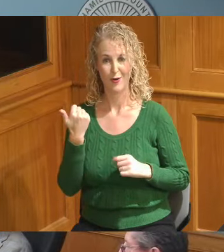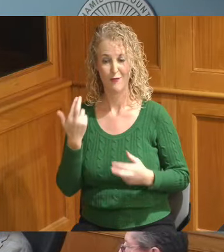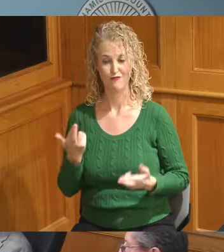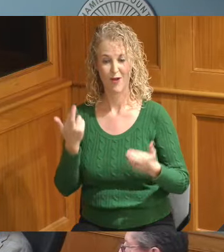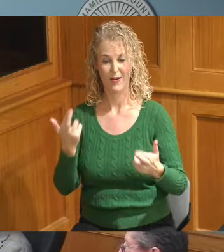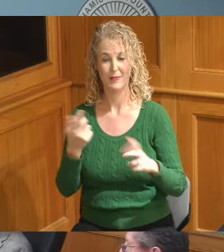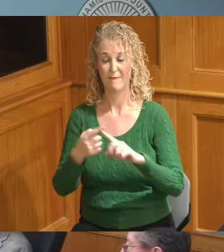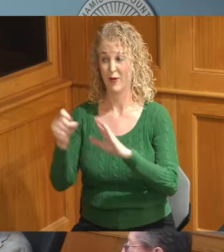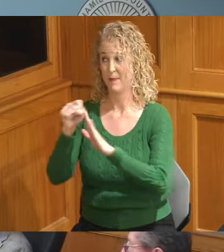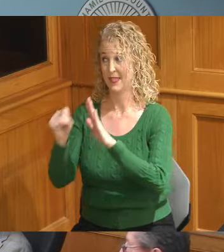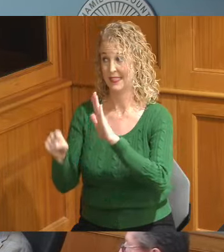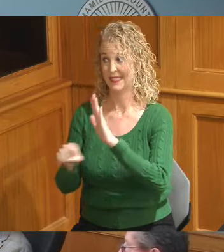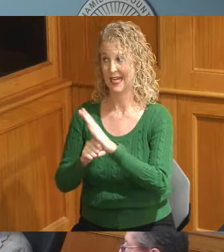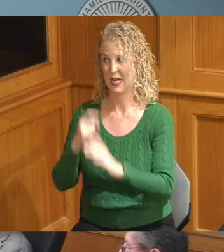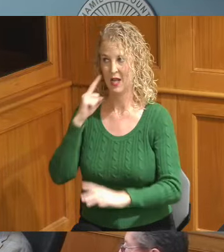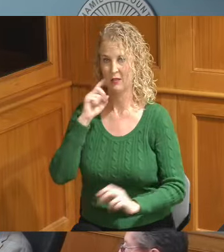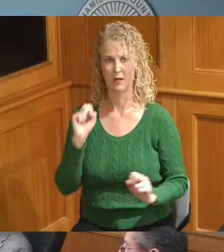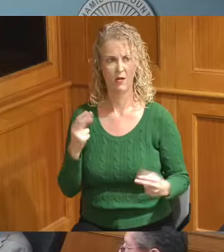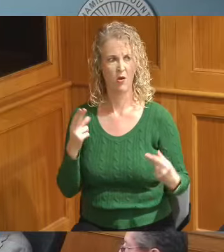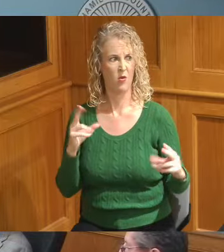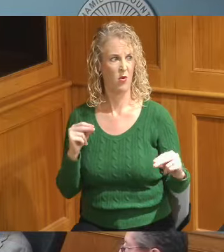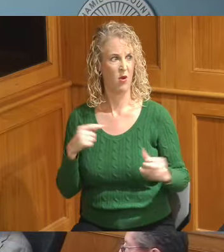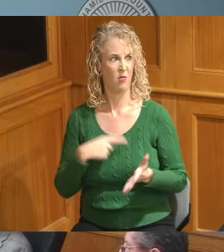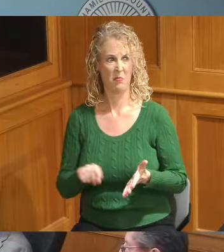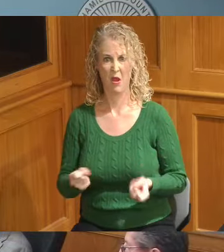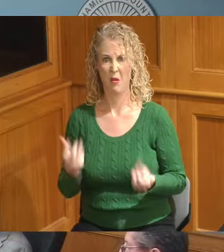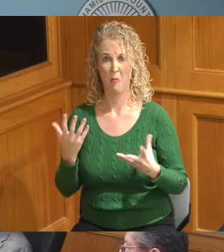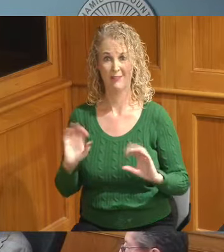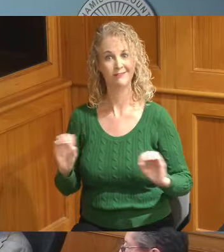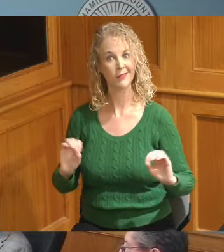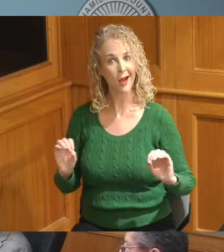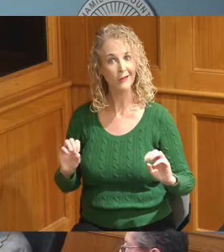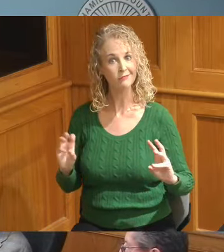the state. It's like, oh, wait a minute. What's going on here? we got a lot of that going on.